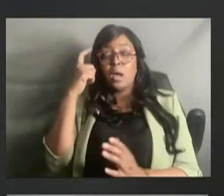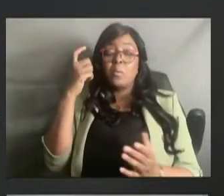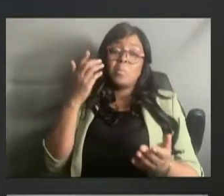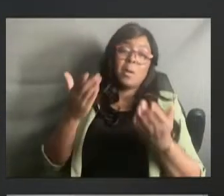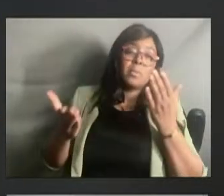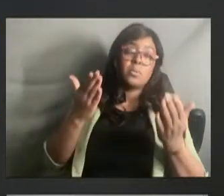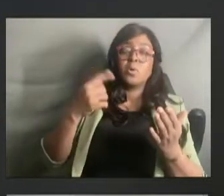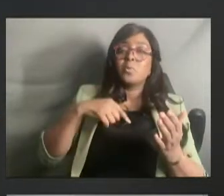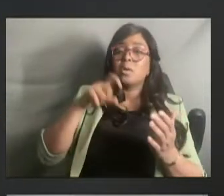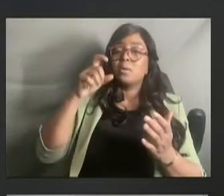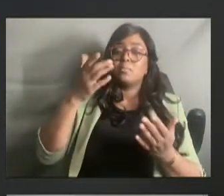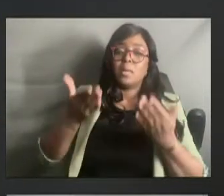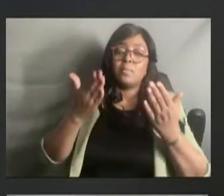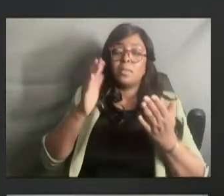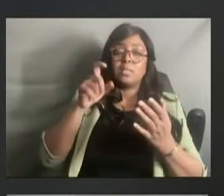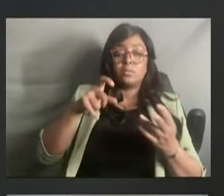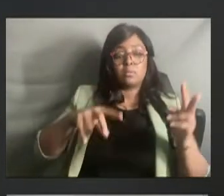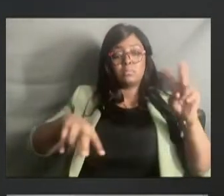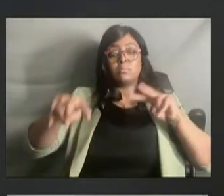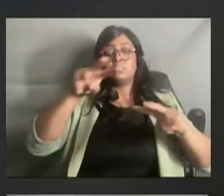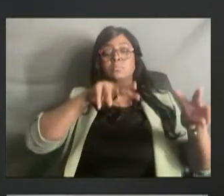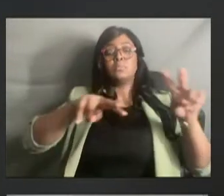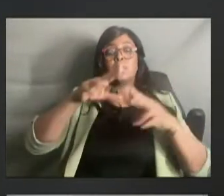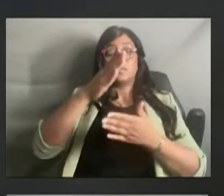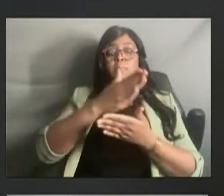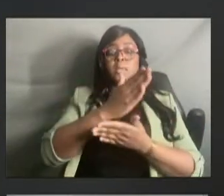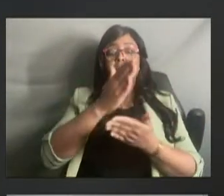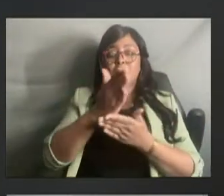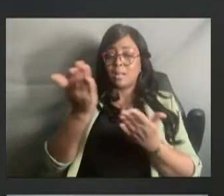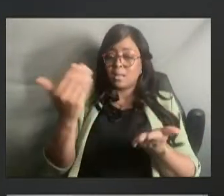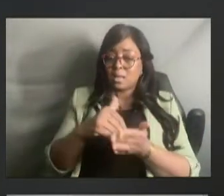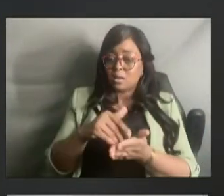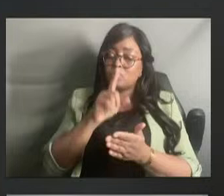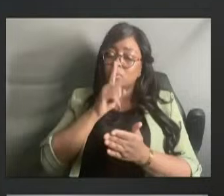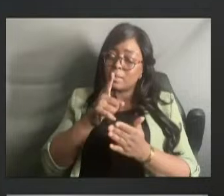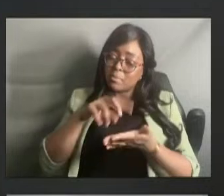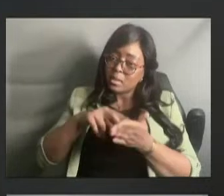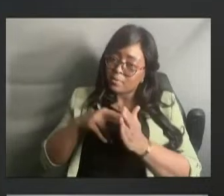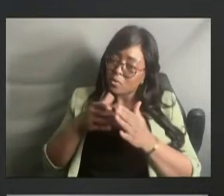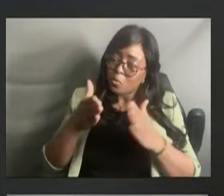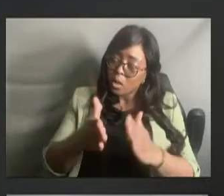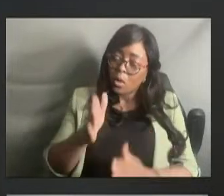government, and in all likelihood, we will have to